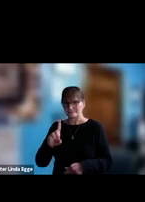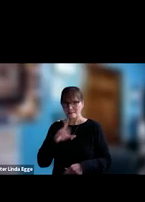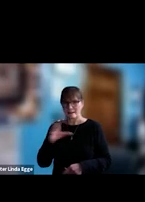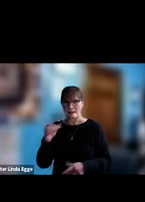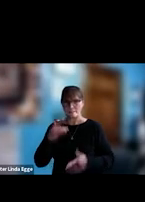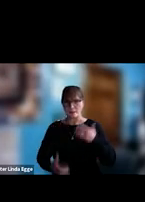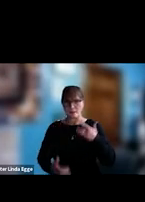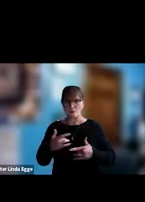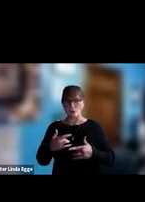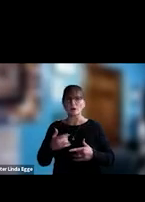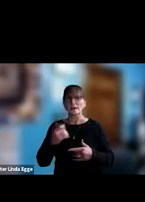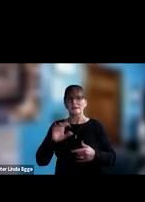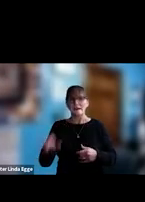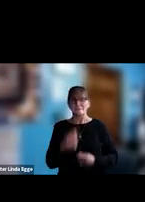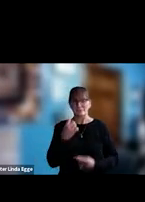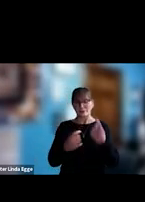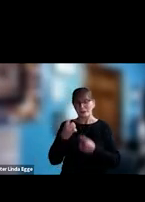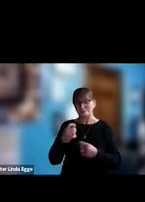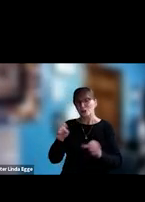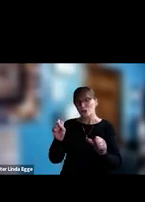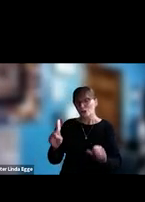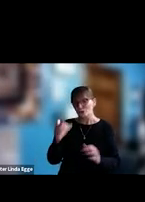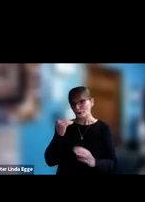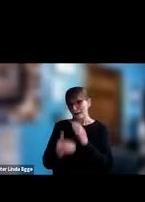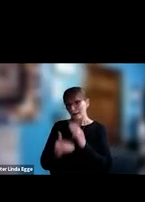So if you have any questions, you can email me at laurac@headinghome.org.